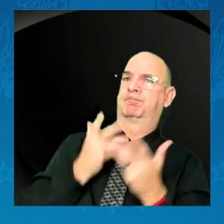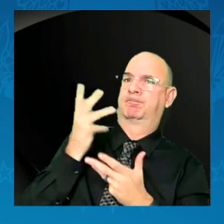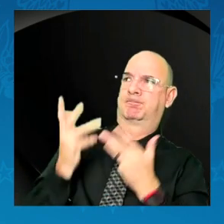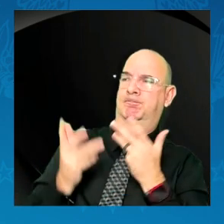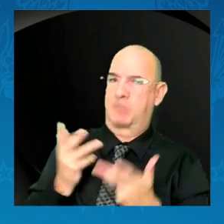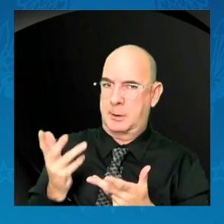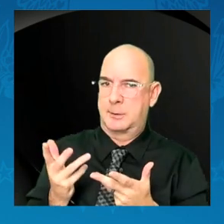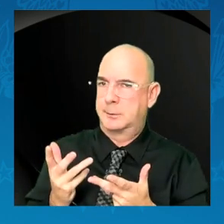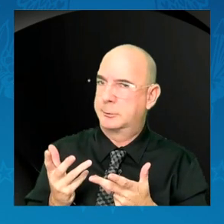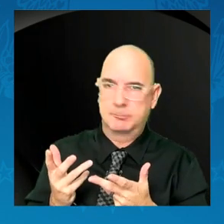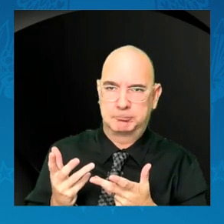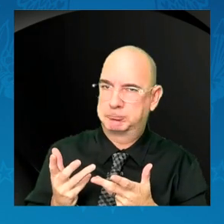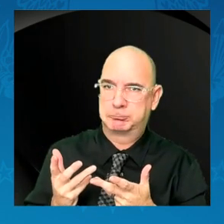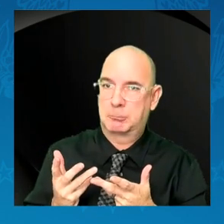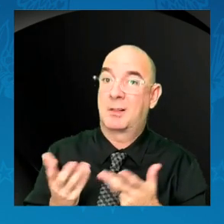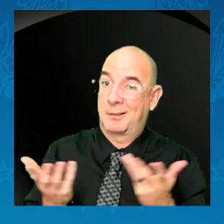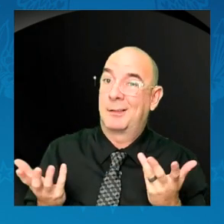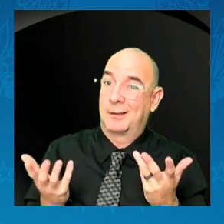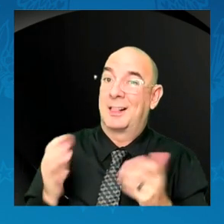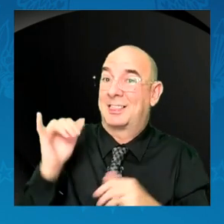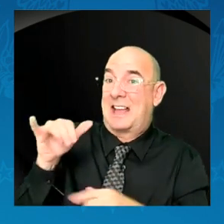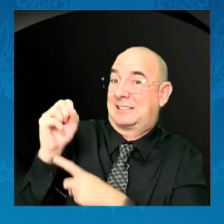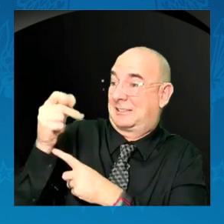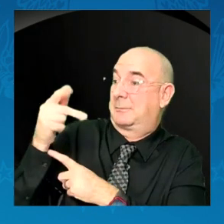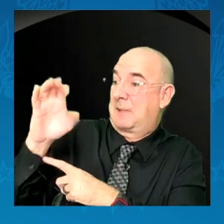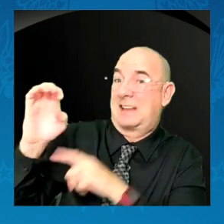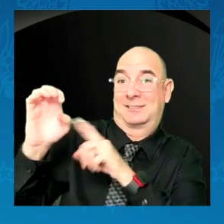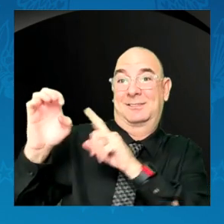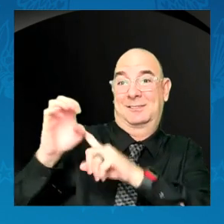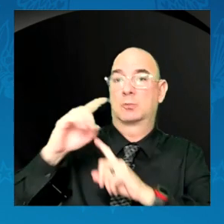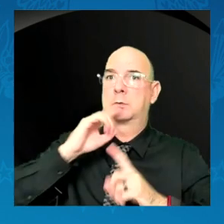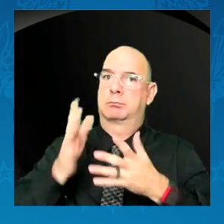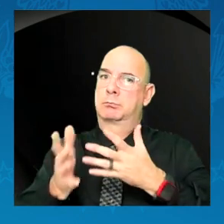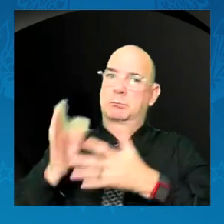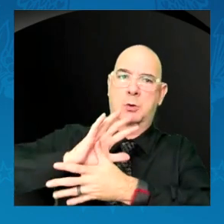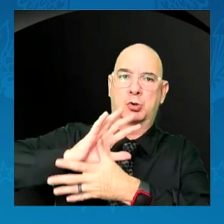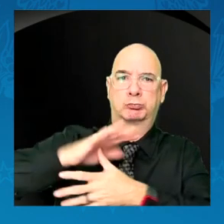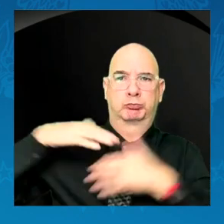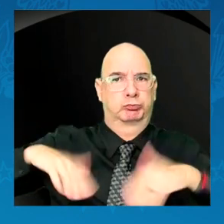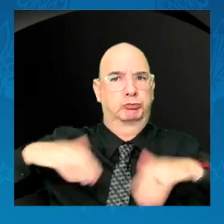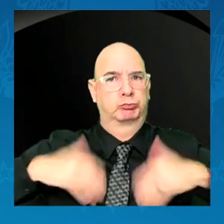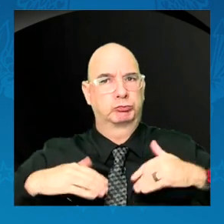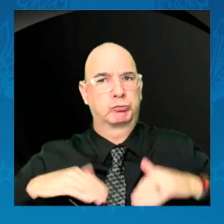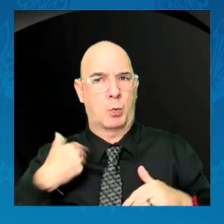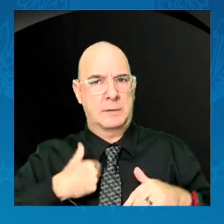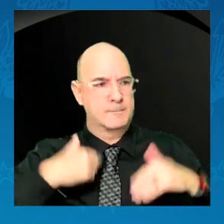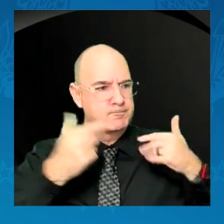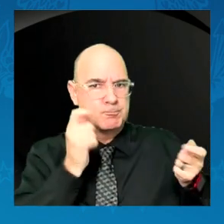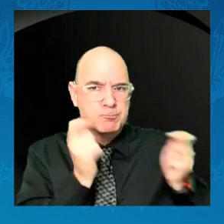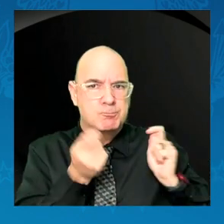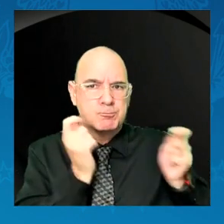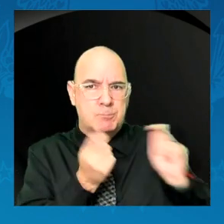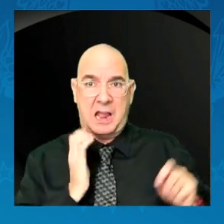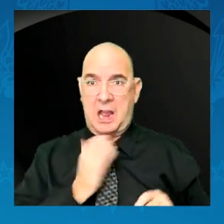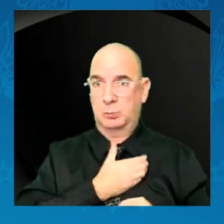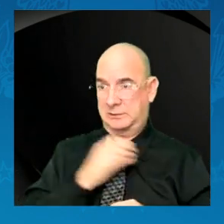and that is why we're currently updating our department's space policy, which will recognize all the ways in which space